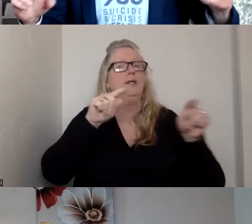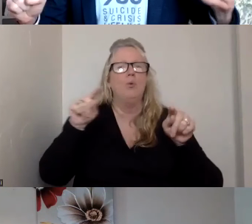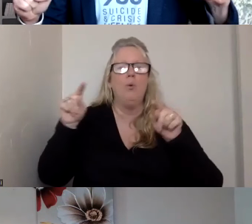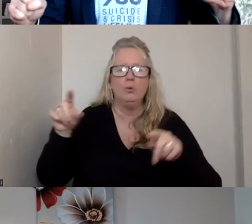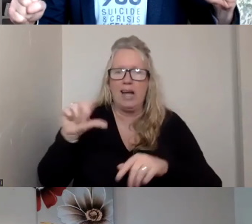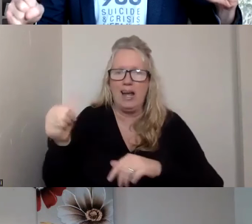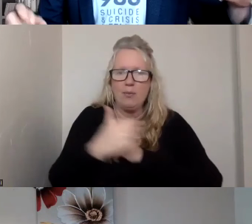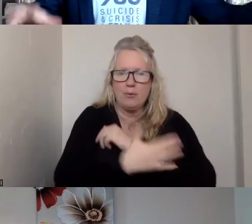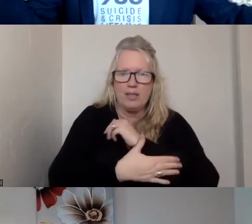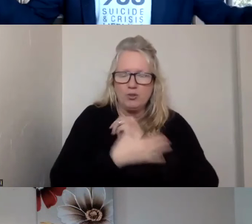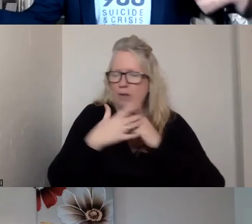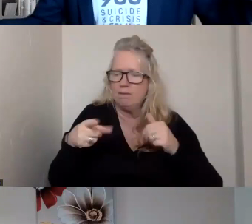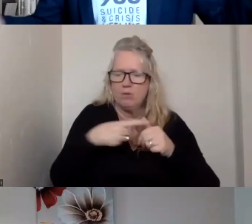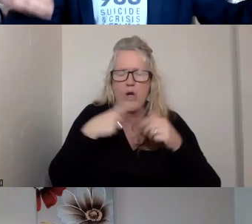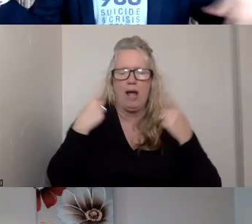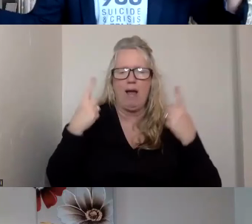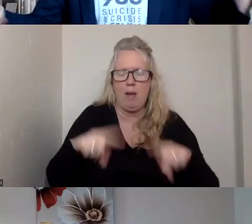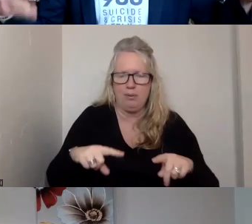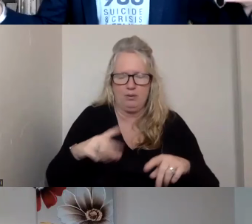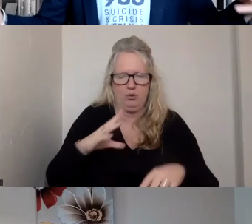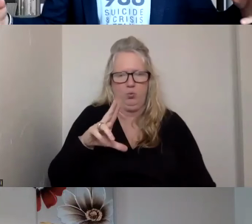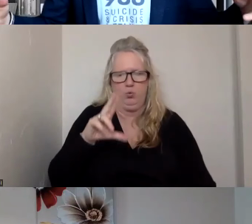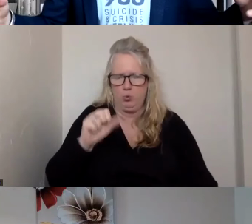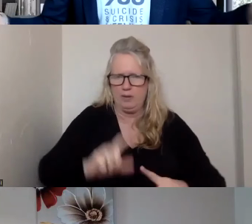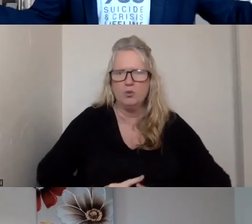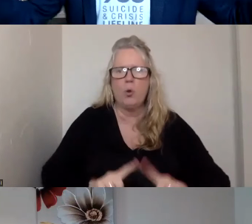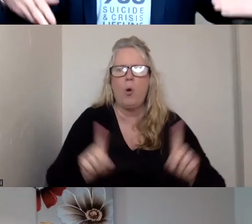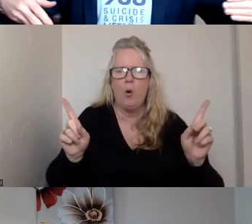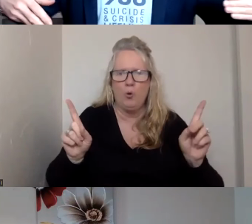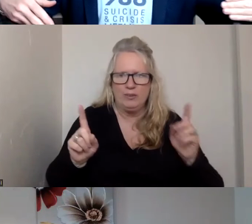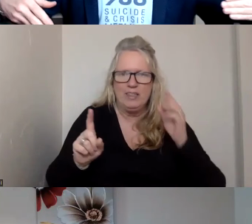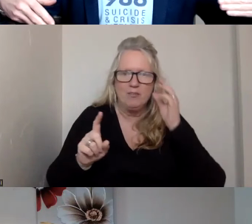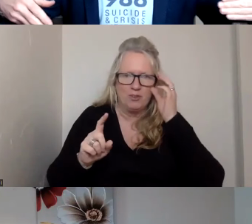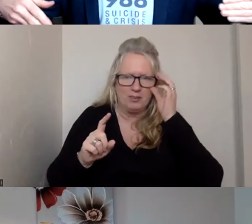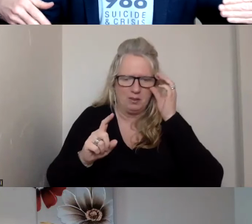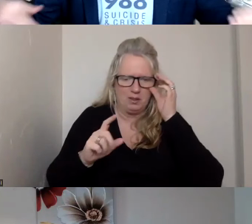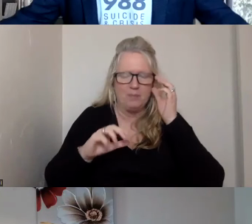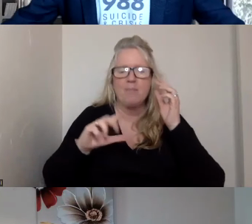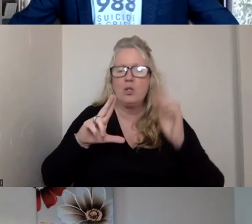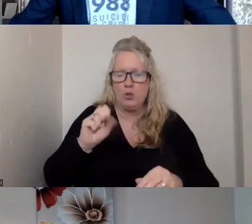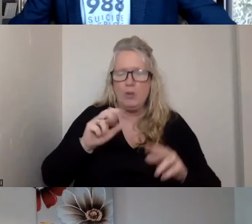HAPPENS IS -- THE U.S. IS SO DIFFERENT. IN FACT, IT IS DIFFERENT IN TERMS OF